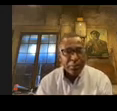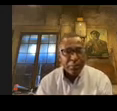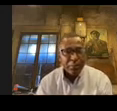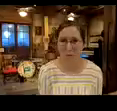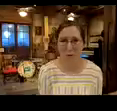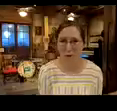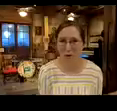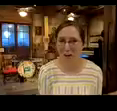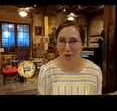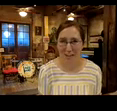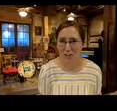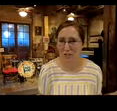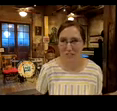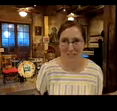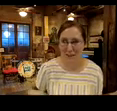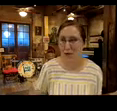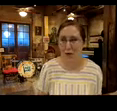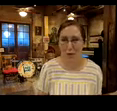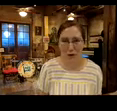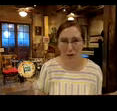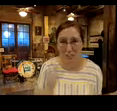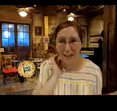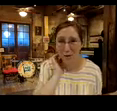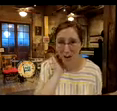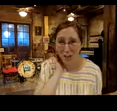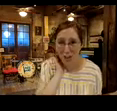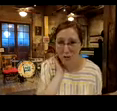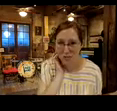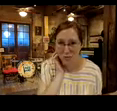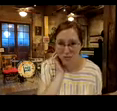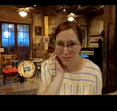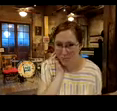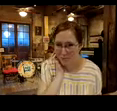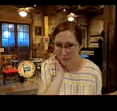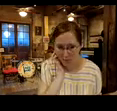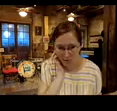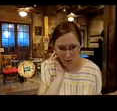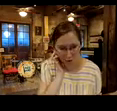That's a great point Will. I was actually facilitating a group earlier today with young adults, with autism spectrum disorder